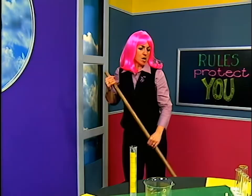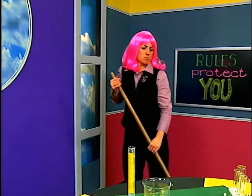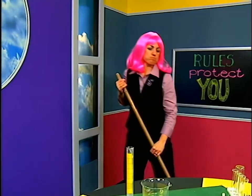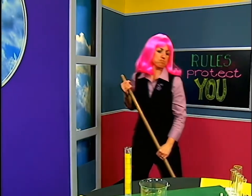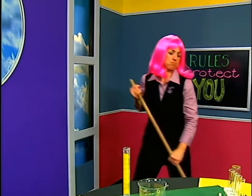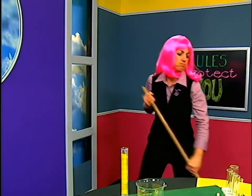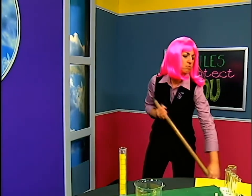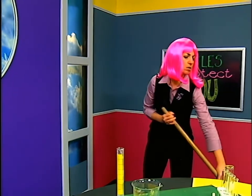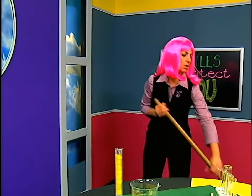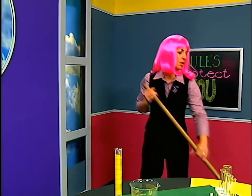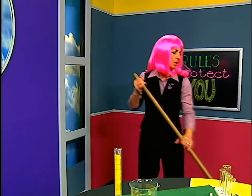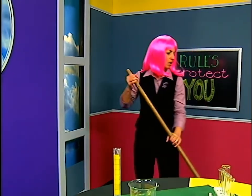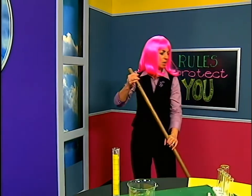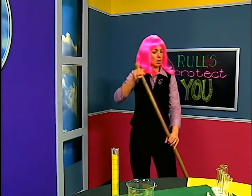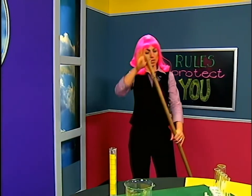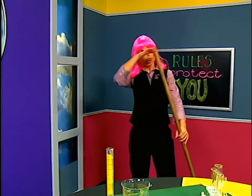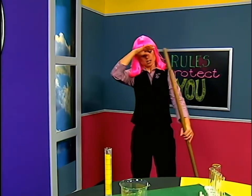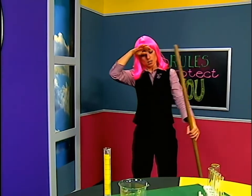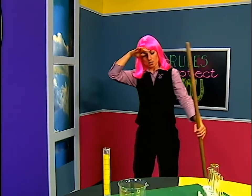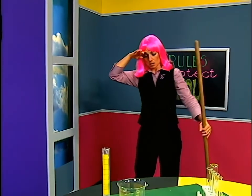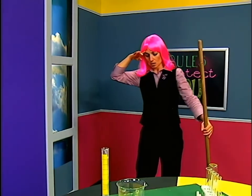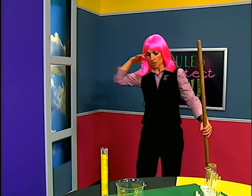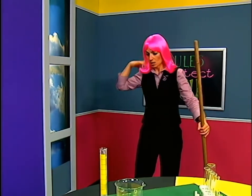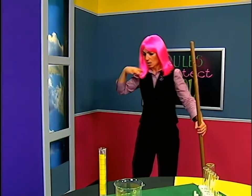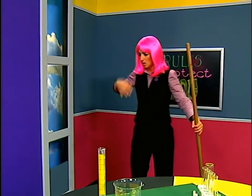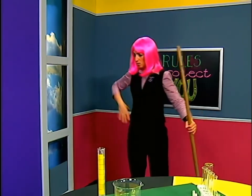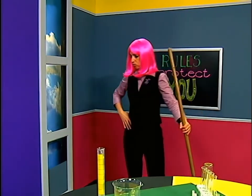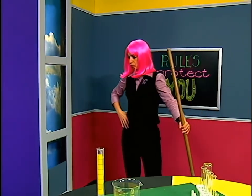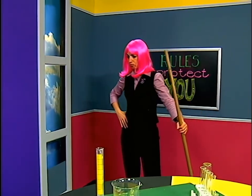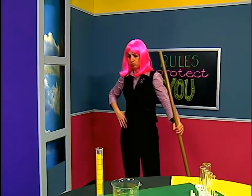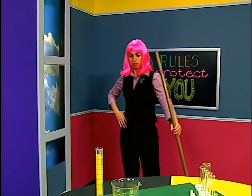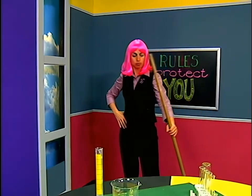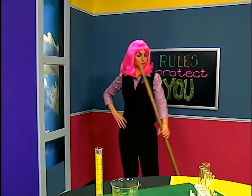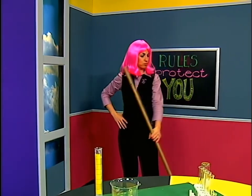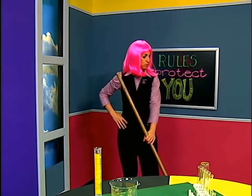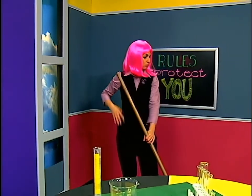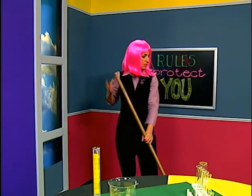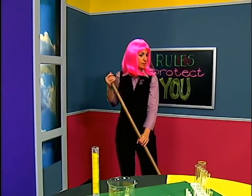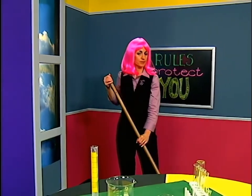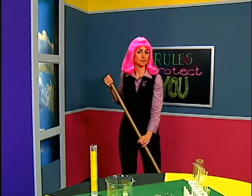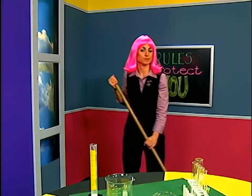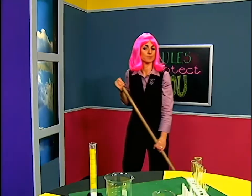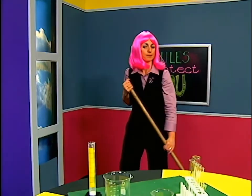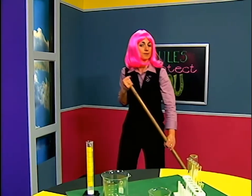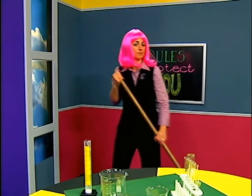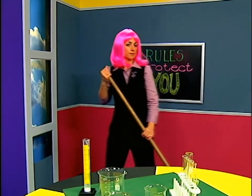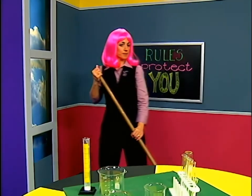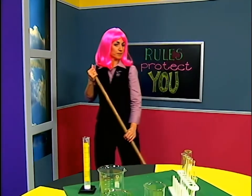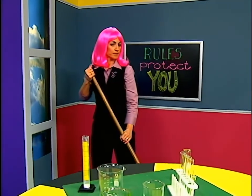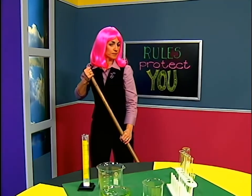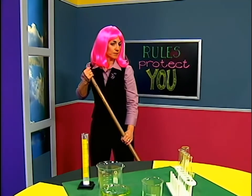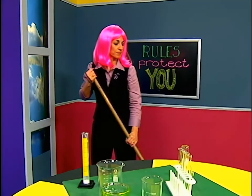[SPRAYING] ARGHHHH! OH-OH-OH, OHHHHHHH! OHHH, AHHH! HELP ME!